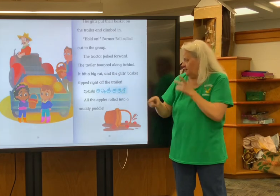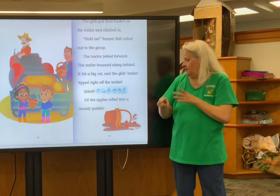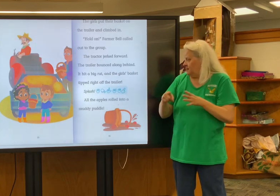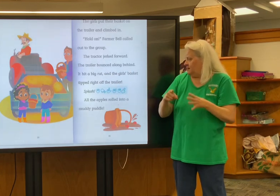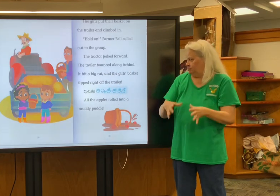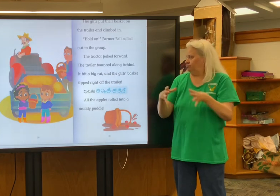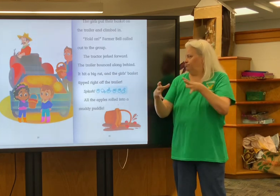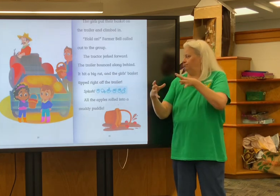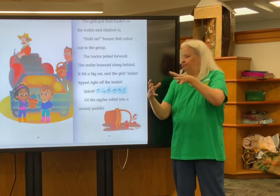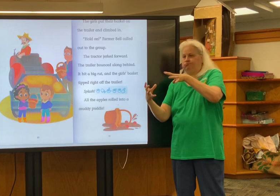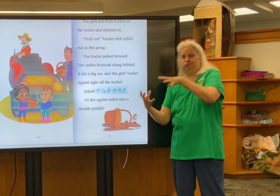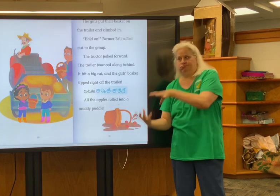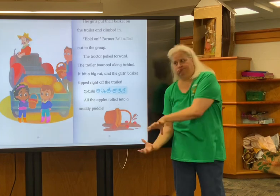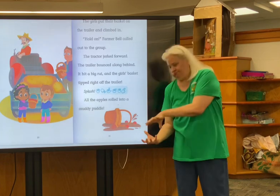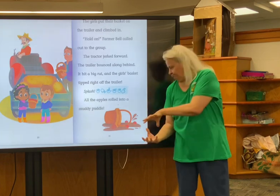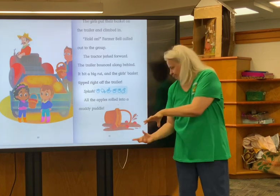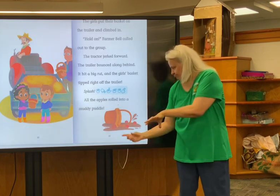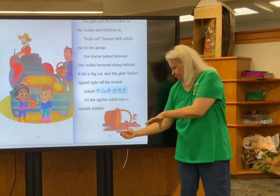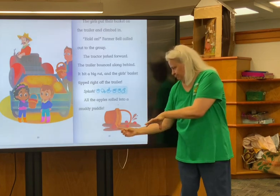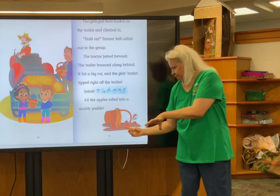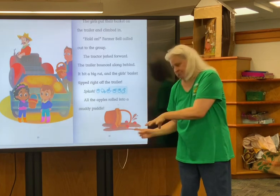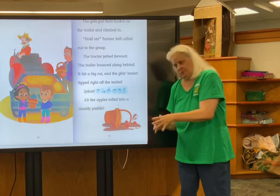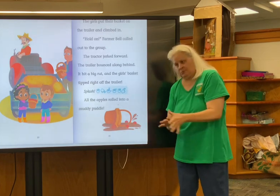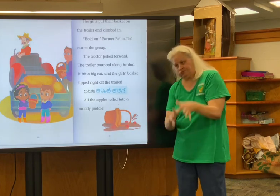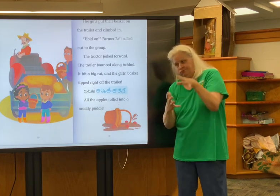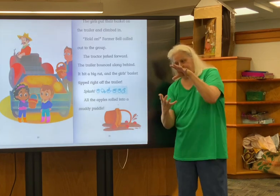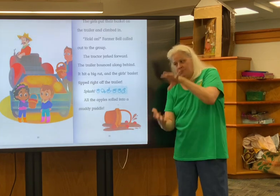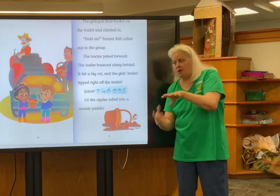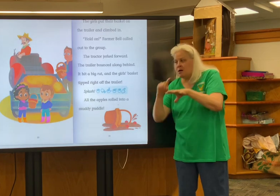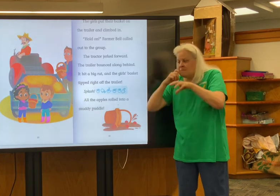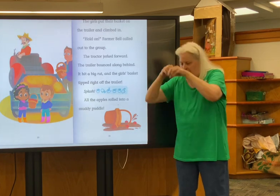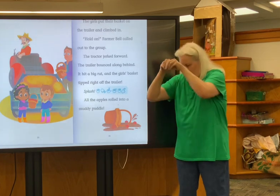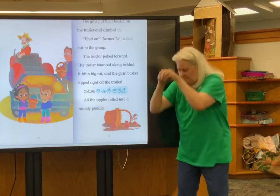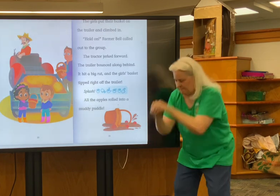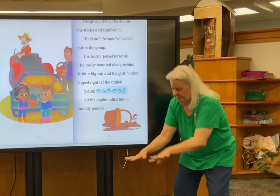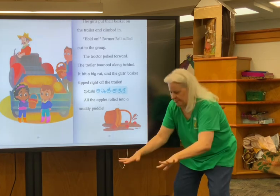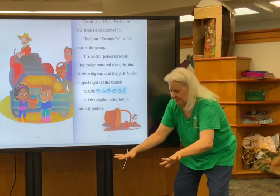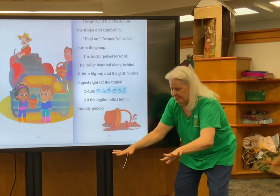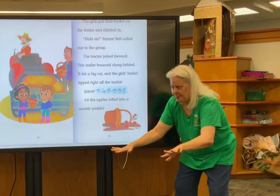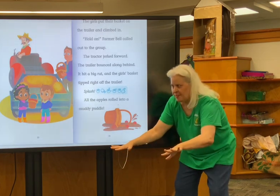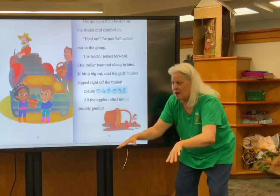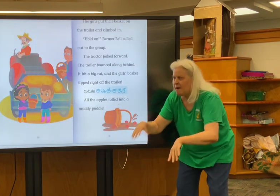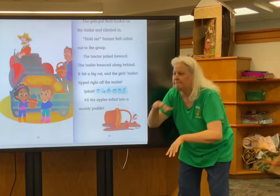The tractor jerked forward. The trailer bounced along behind.